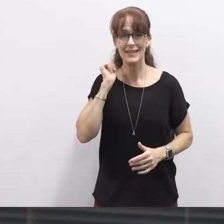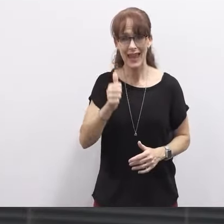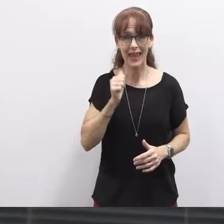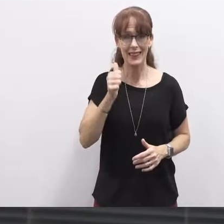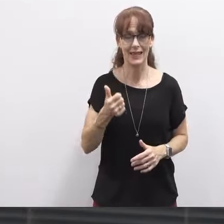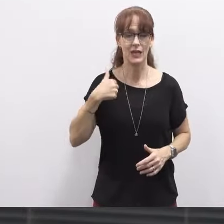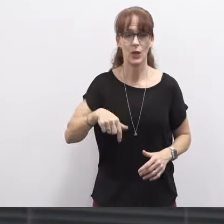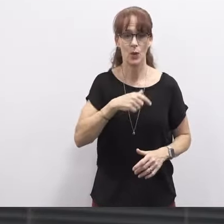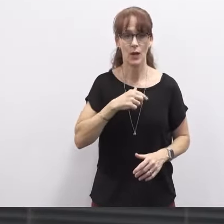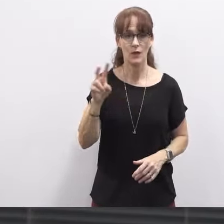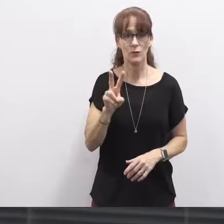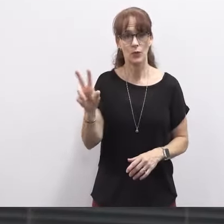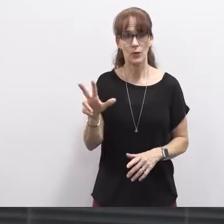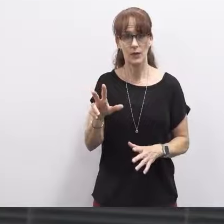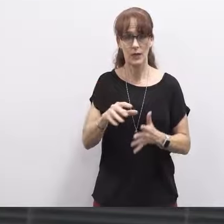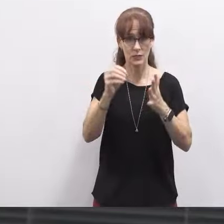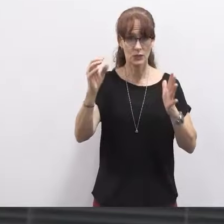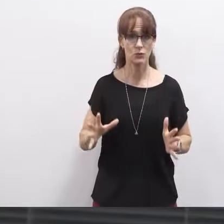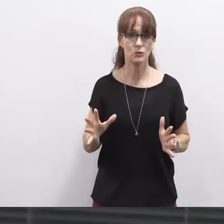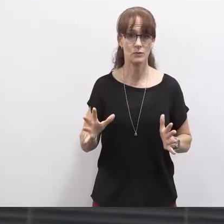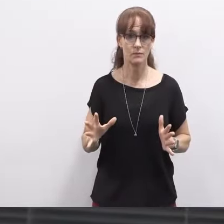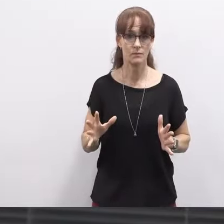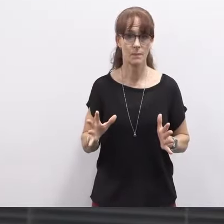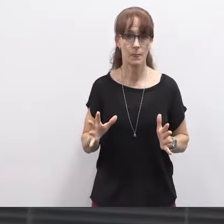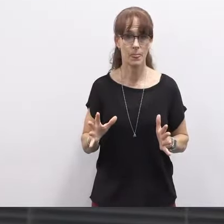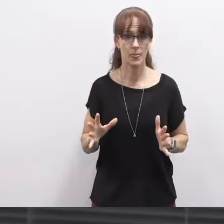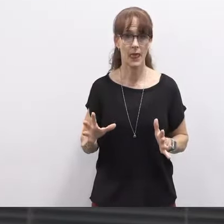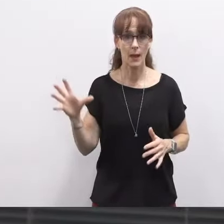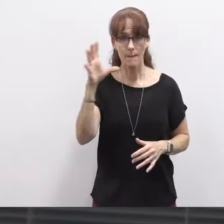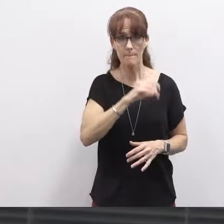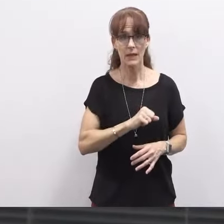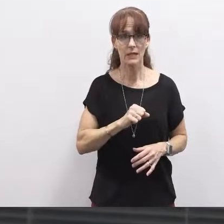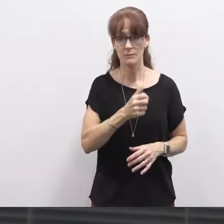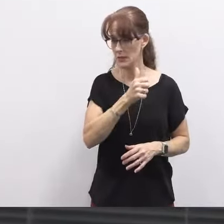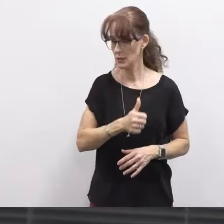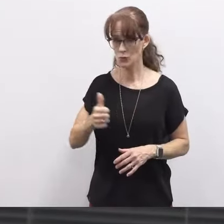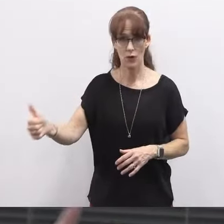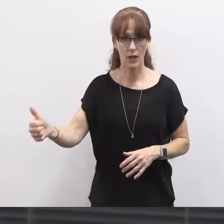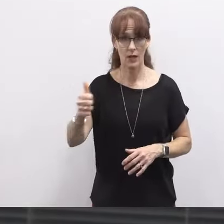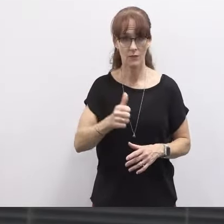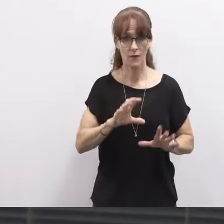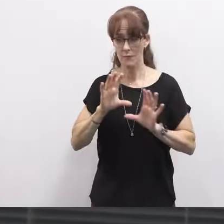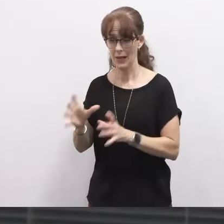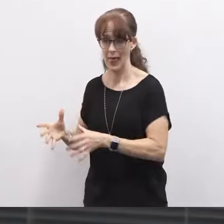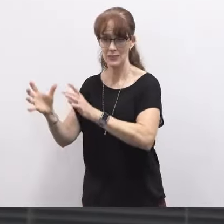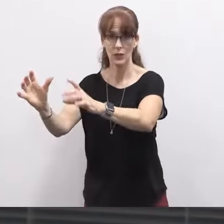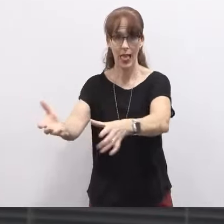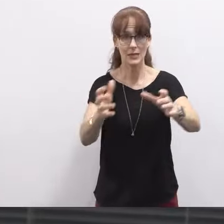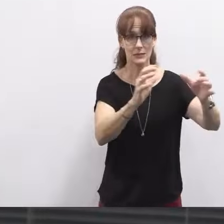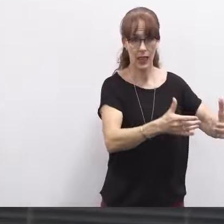We have two or three kids that miss being transferred from one class to another,